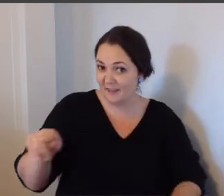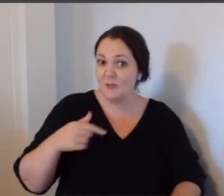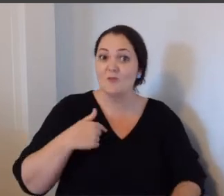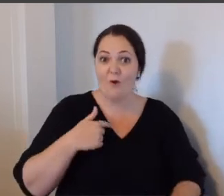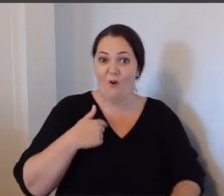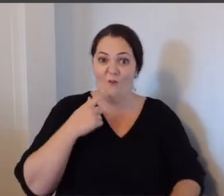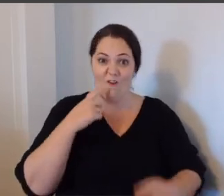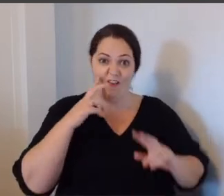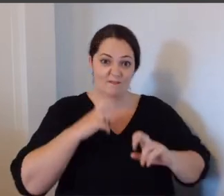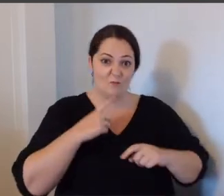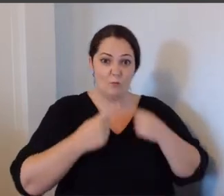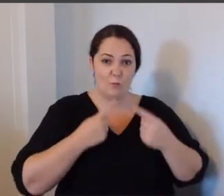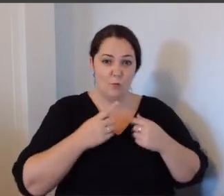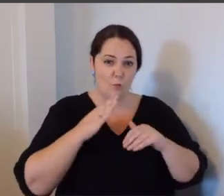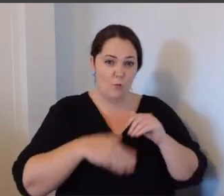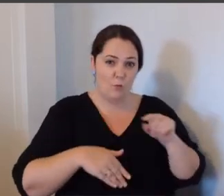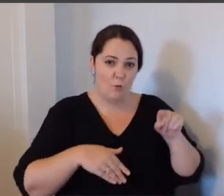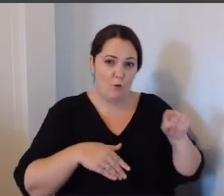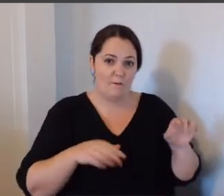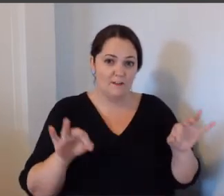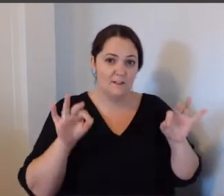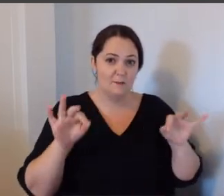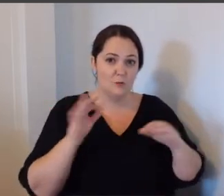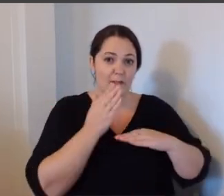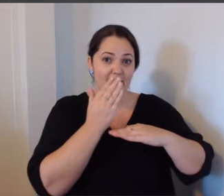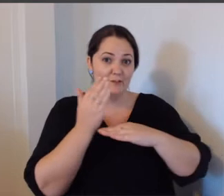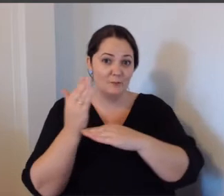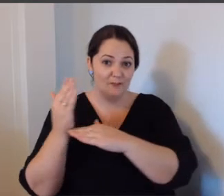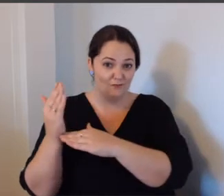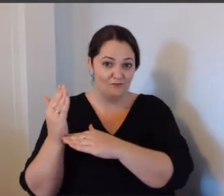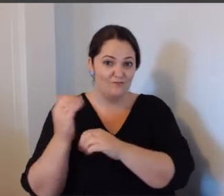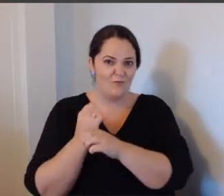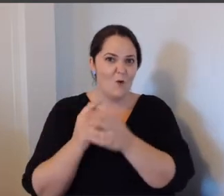so if you're in lockdown and have yet to see the exhibition, hopefully this will get you excited for